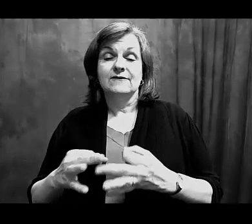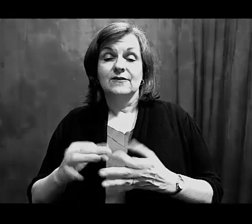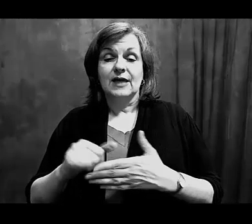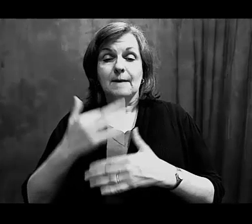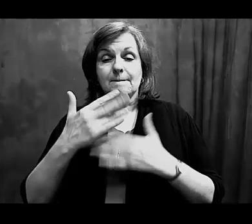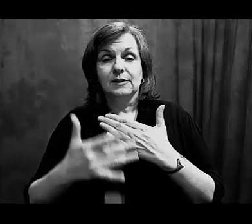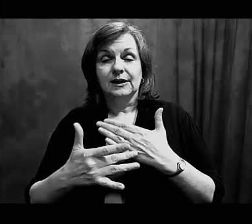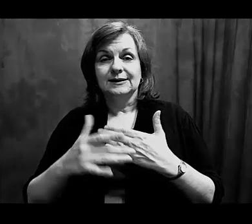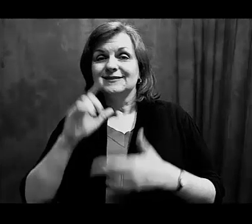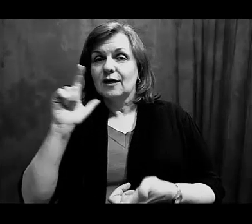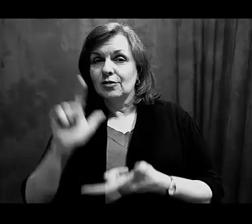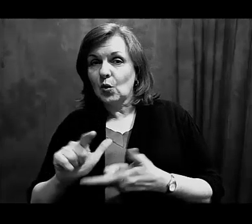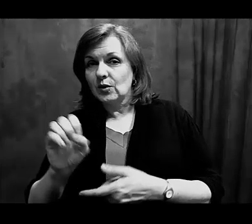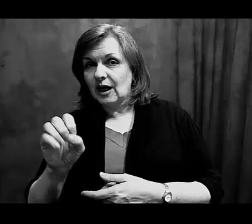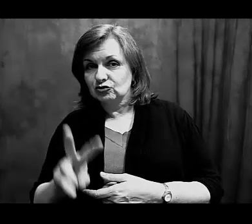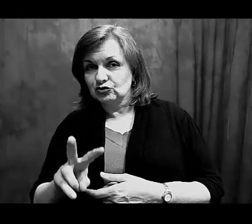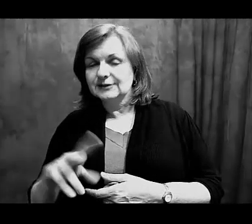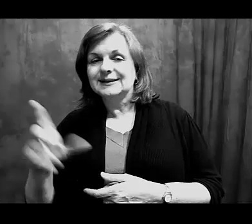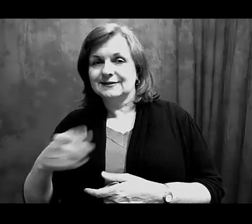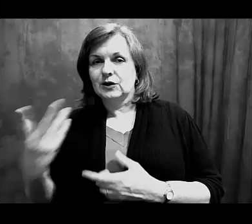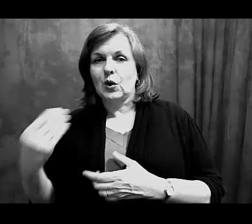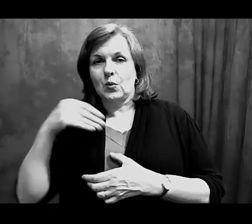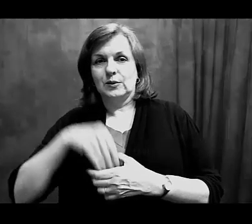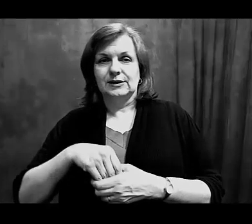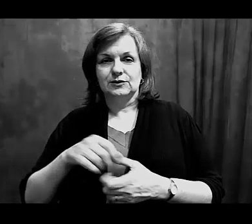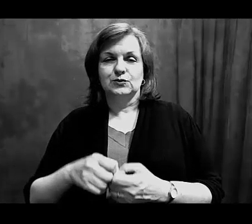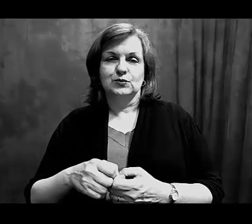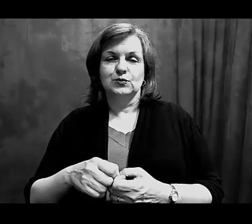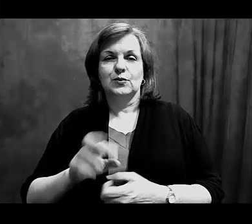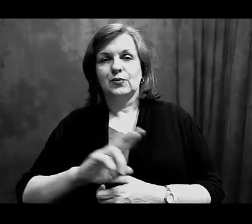and the lower parts of your body